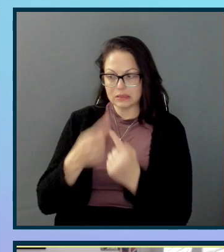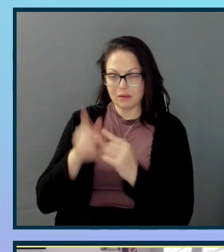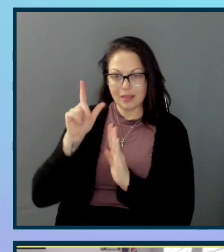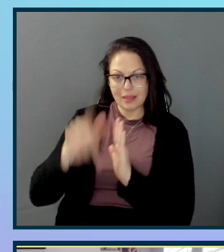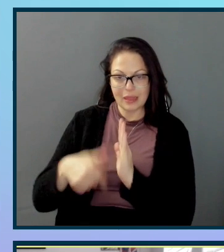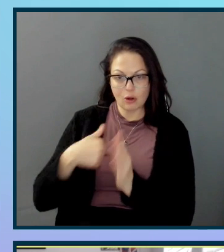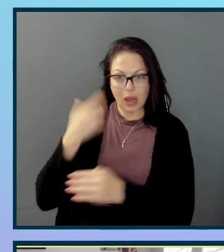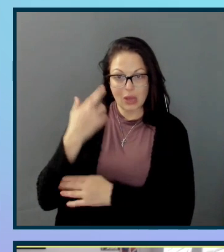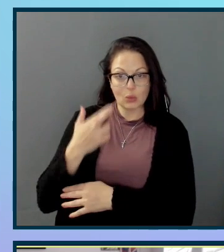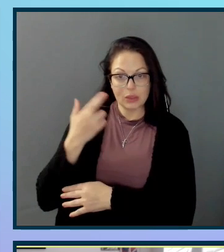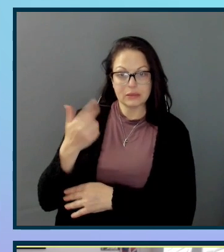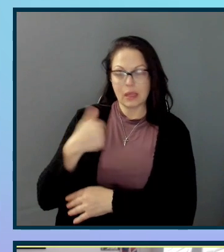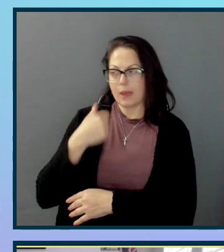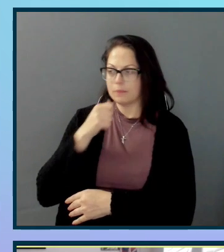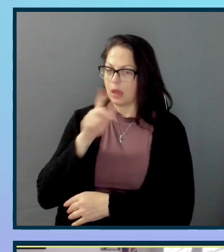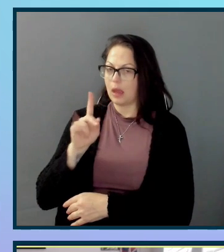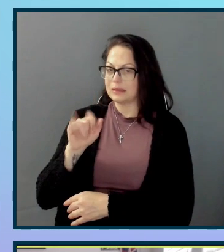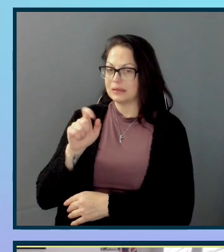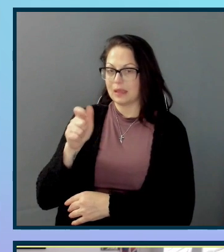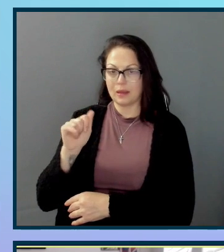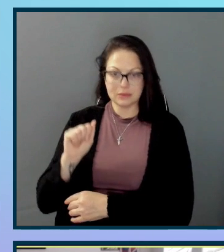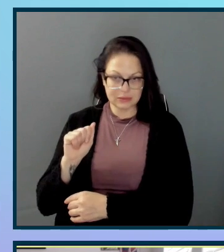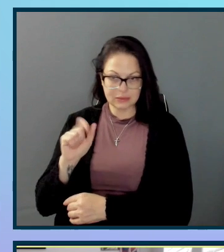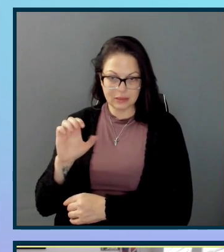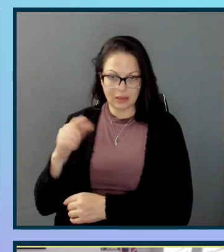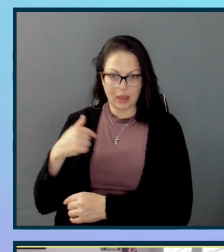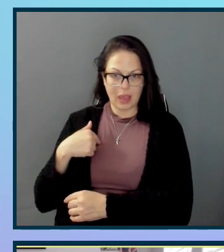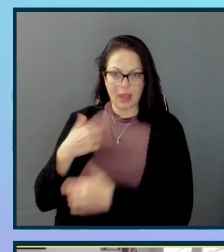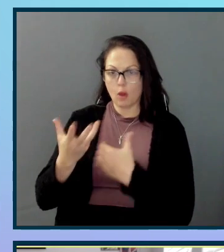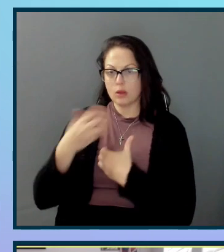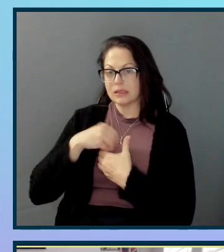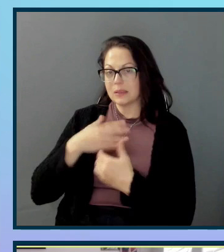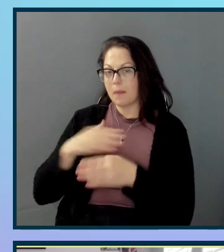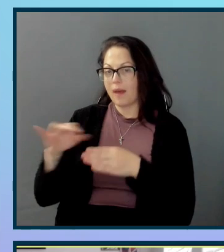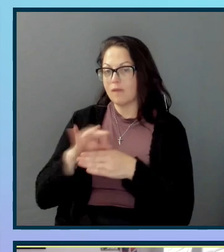"Oh, actually I'm not dyslexic; I'm autistic. My functional needs maybe a little bit different